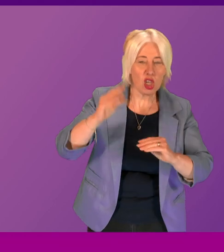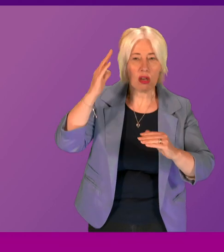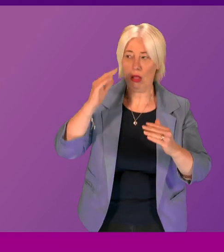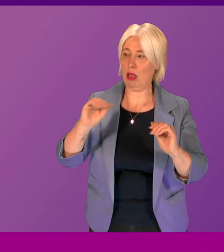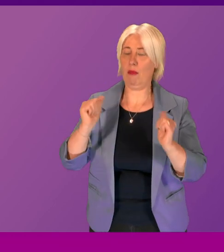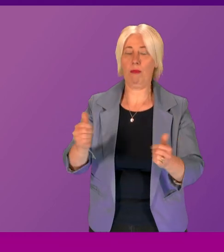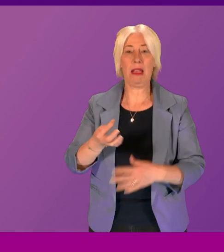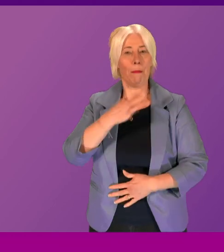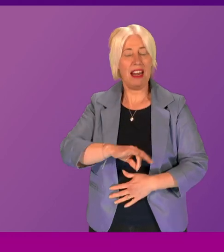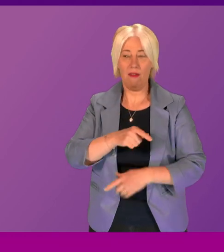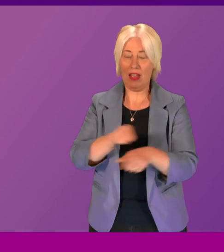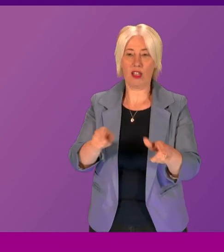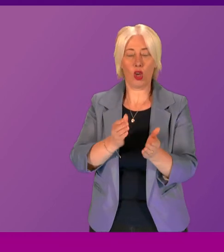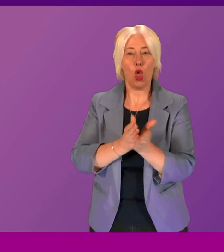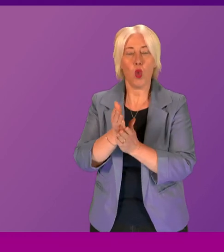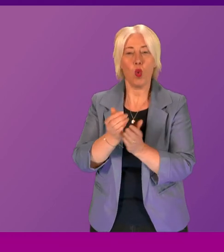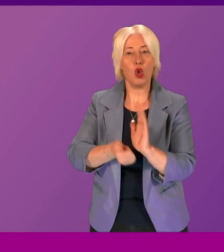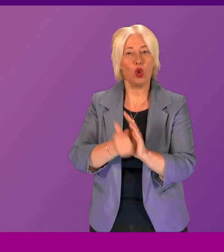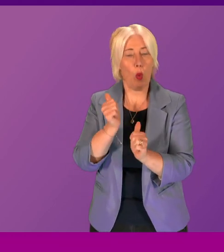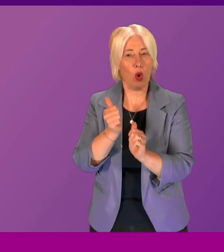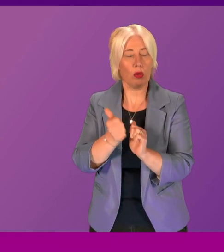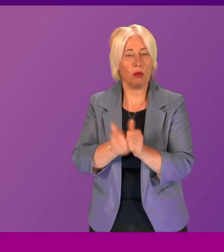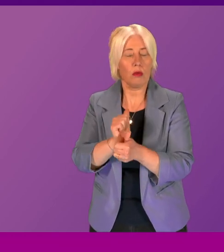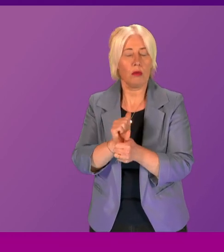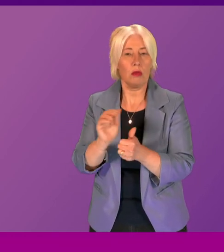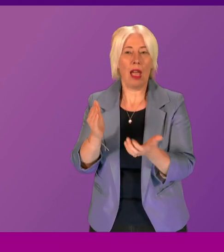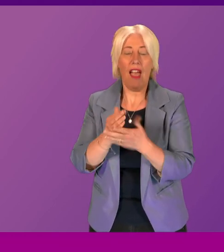does the First Minister agree that cutting those opportunities for participation is a